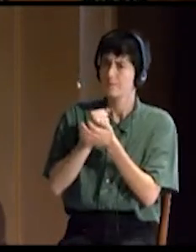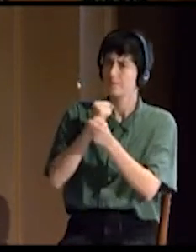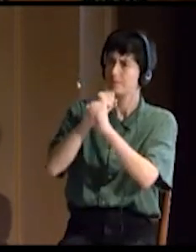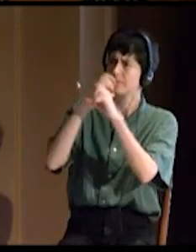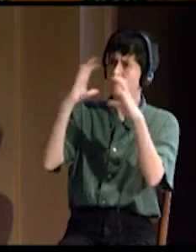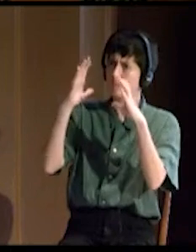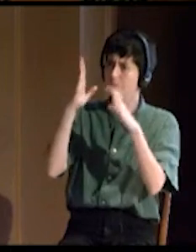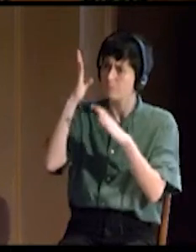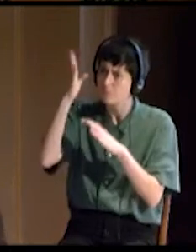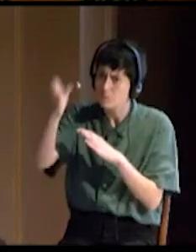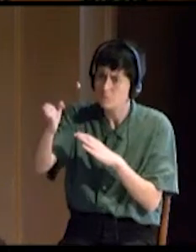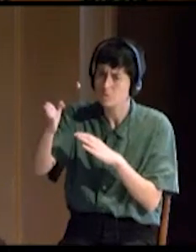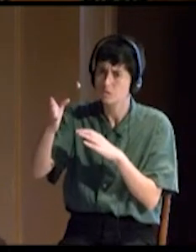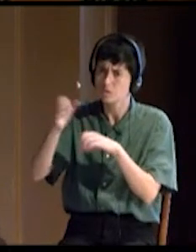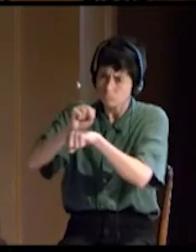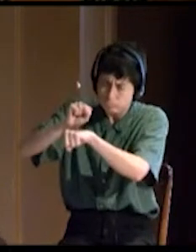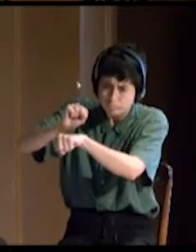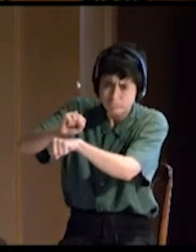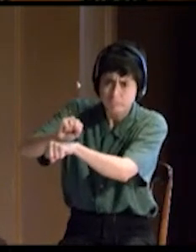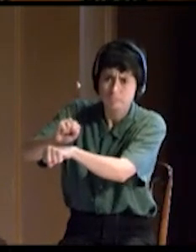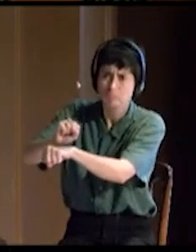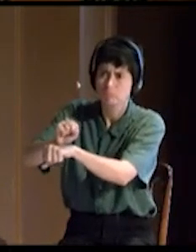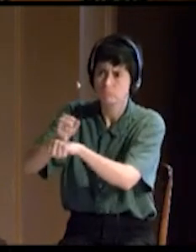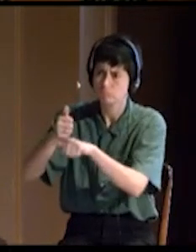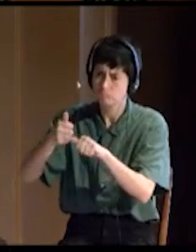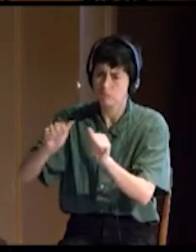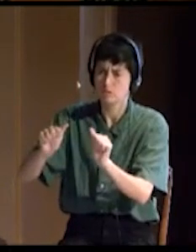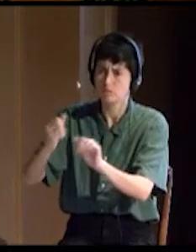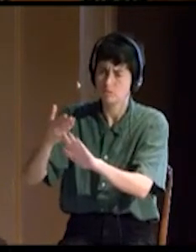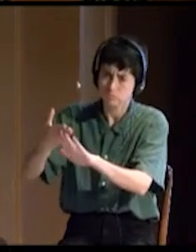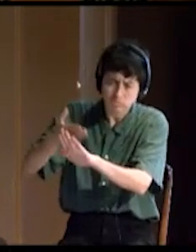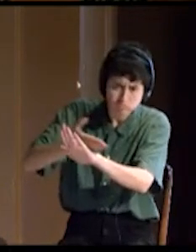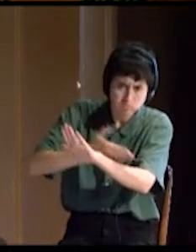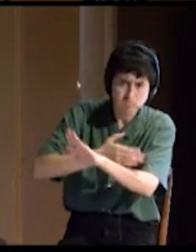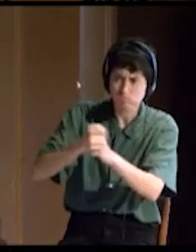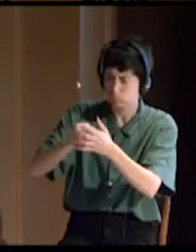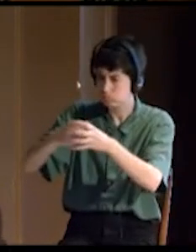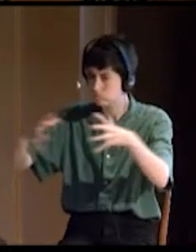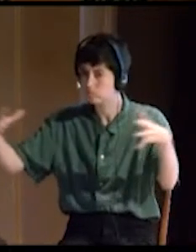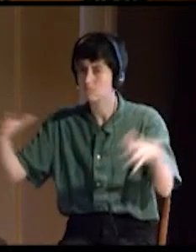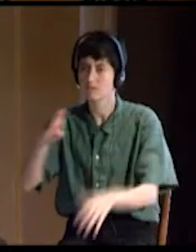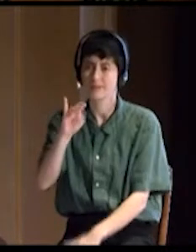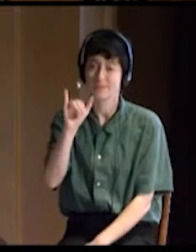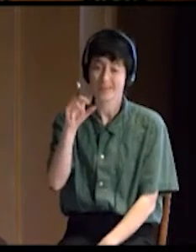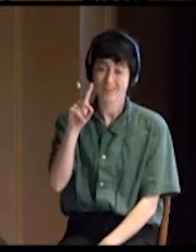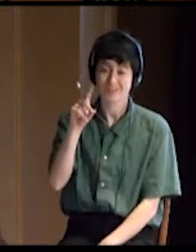With that, I would like to thank all of my colleagues as well as multiple funding sources throughout the years.